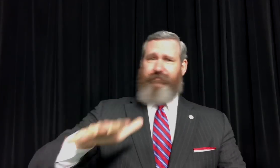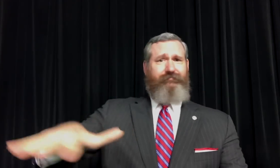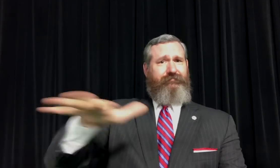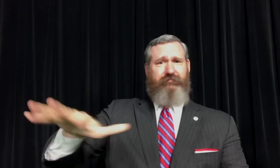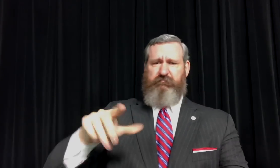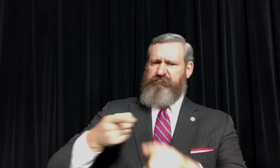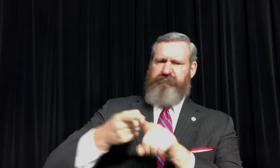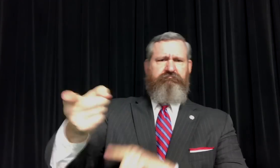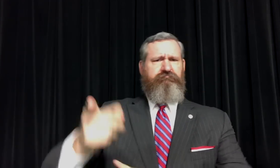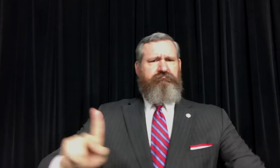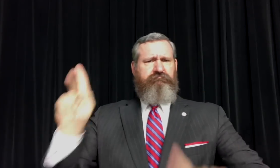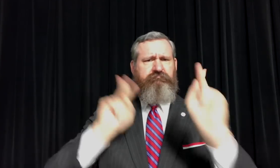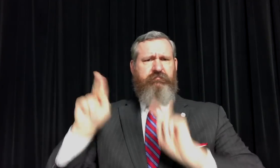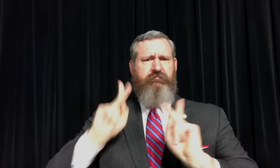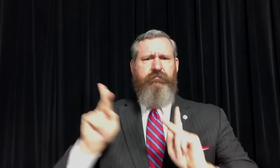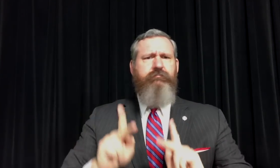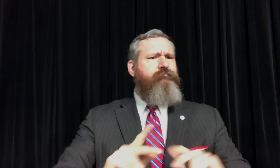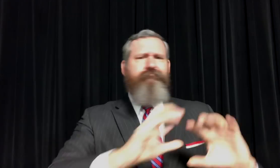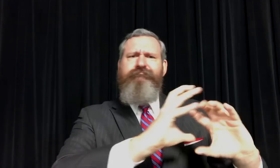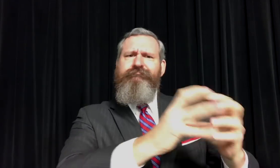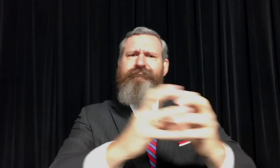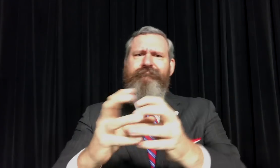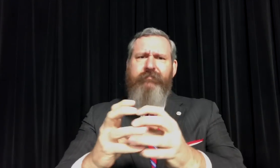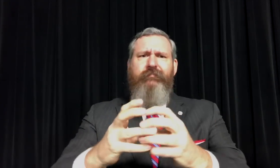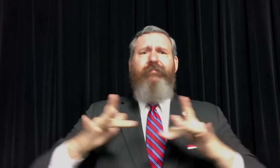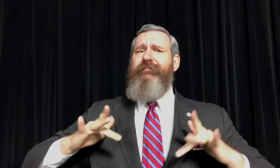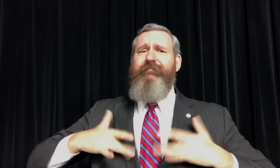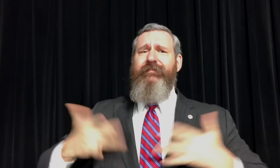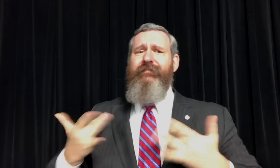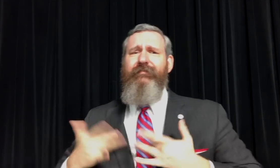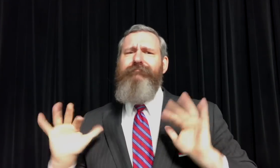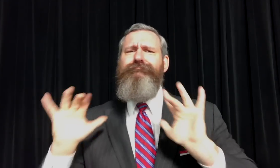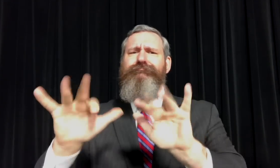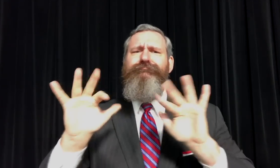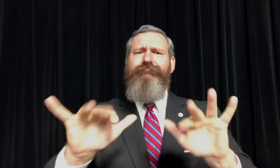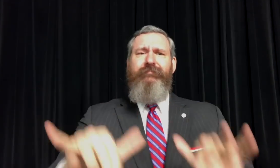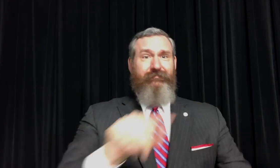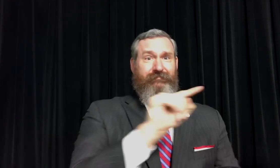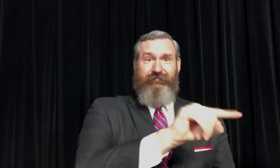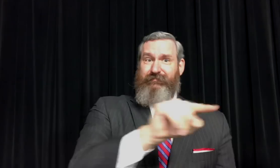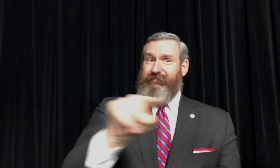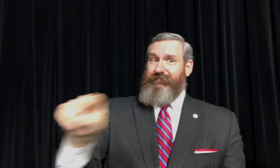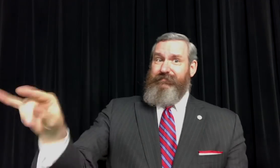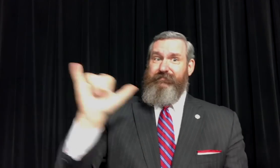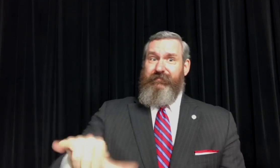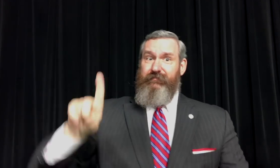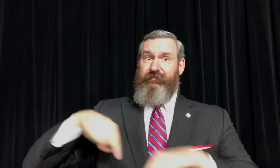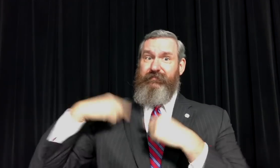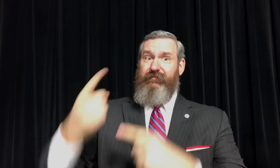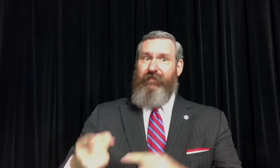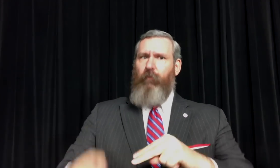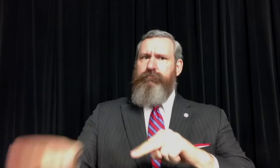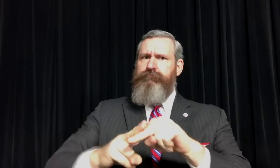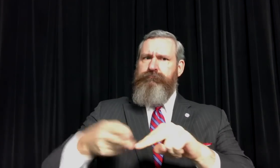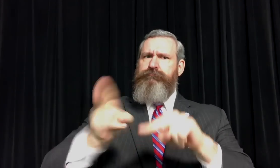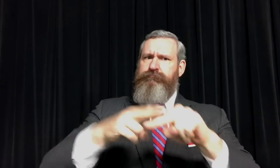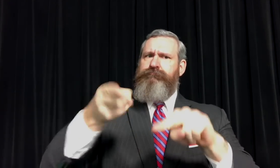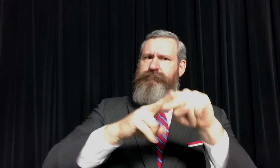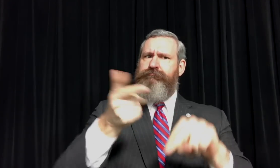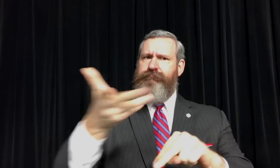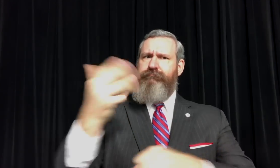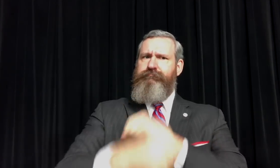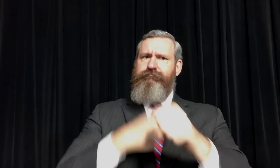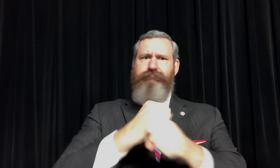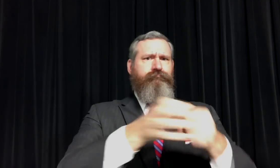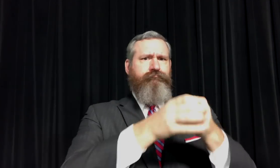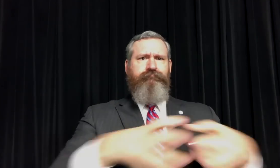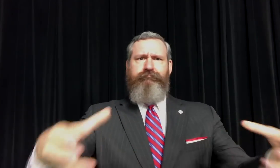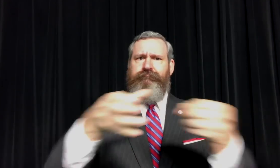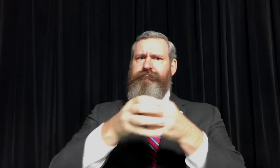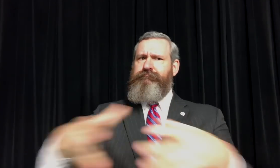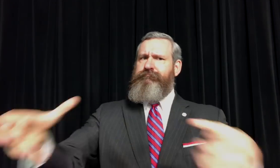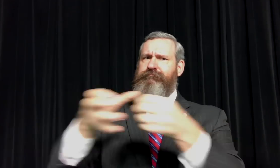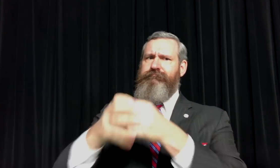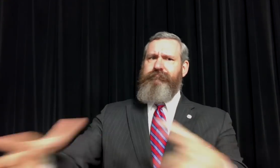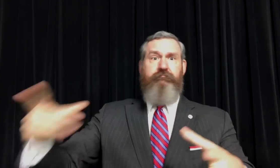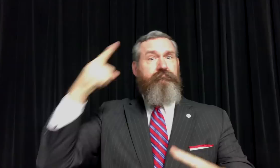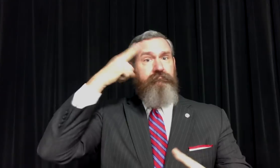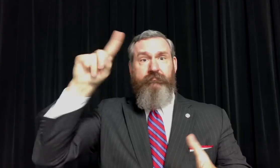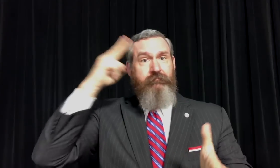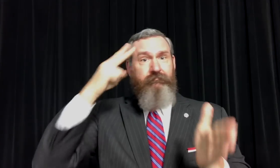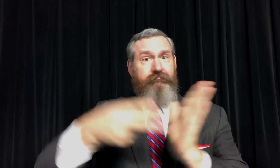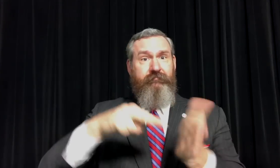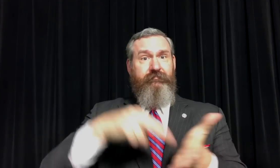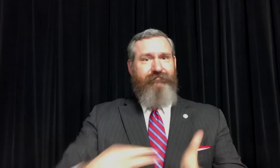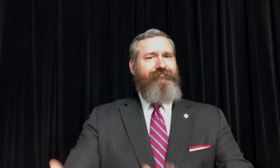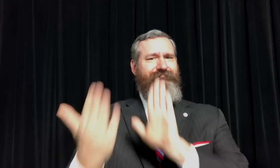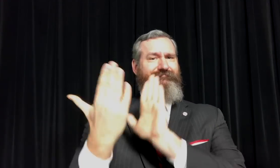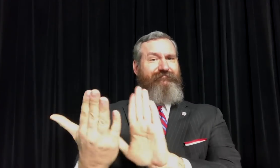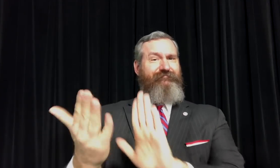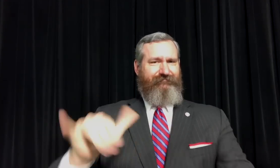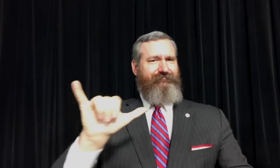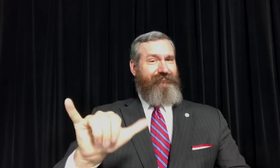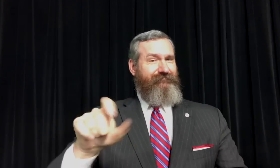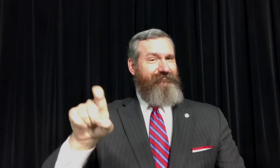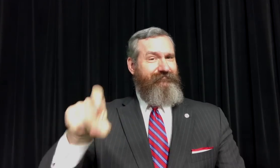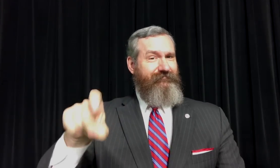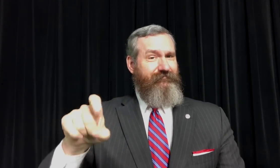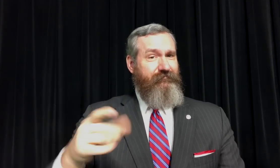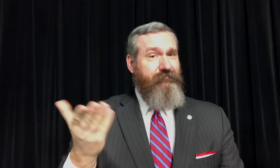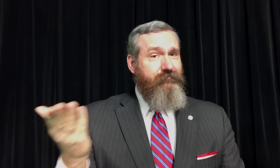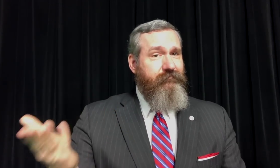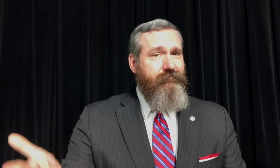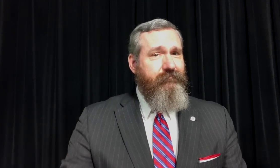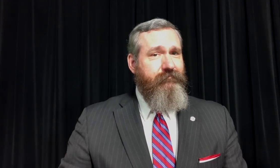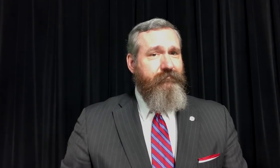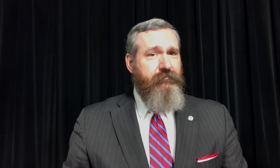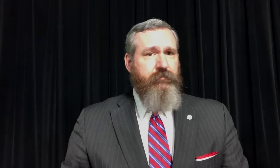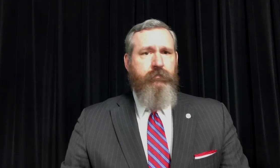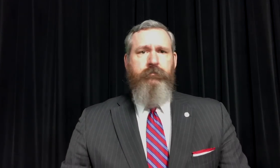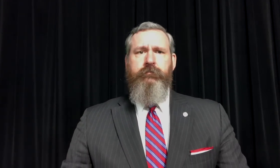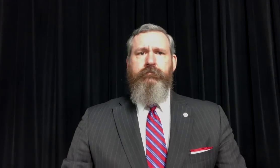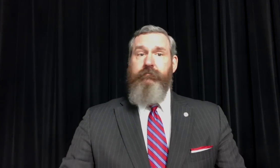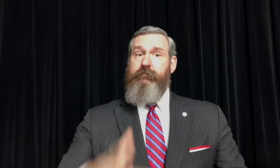Professional organizations and events focused on ASL professionals have been rapidly growing in recent years in order to address this need,